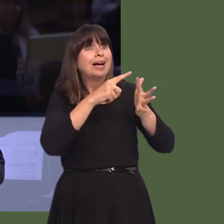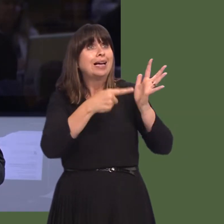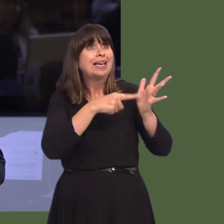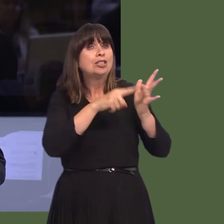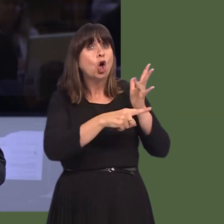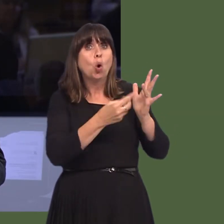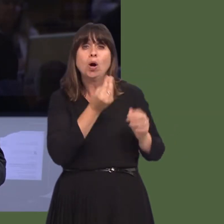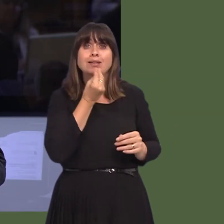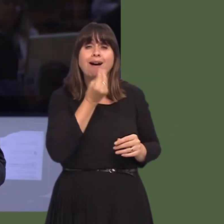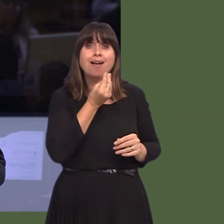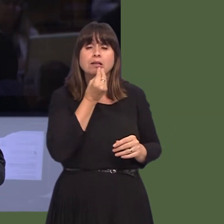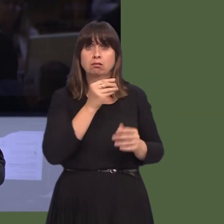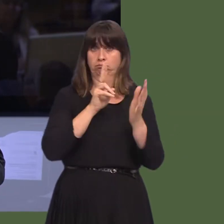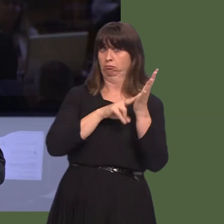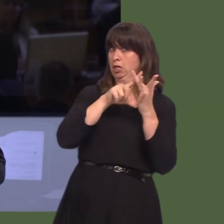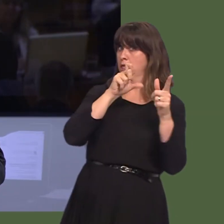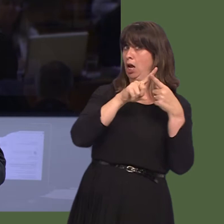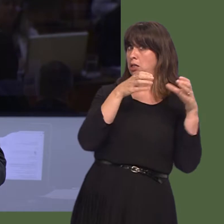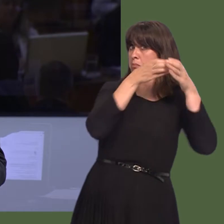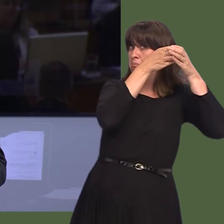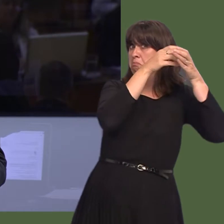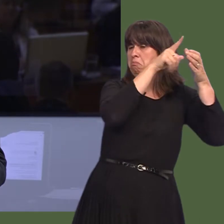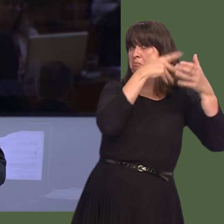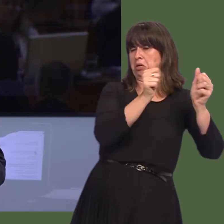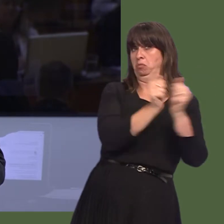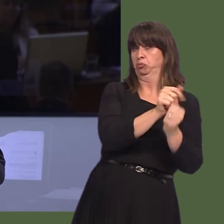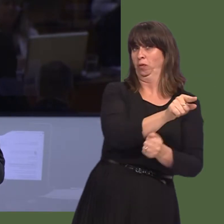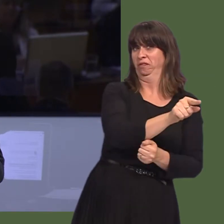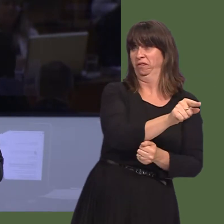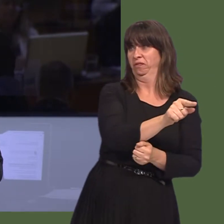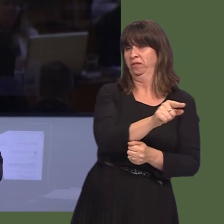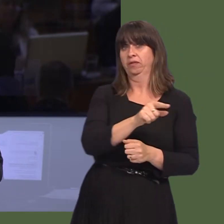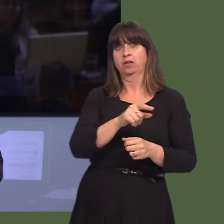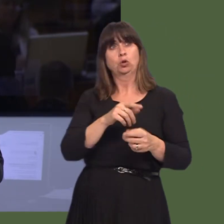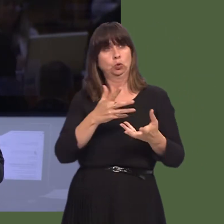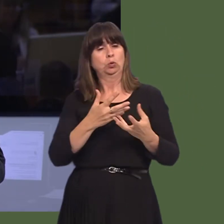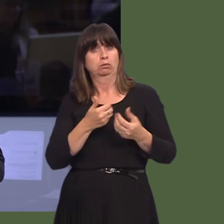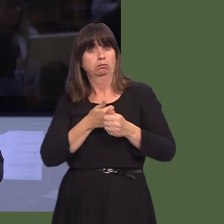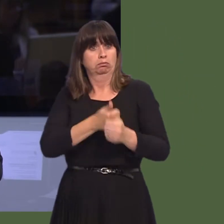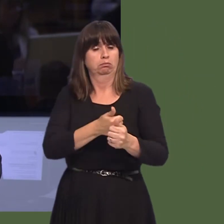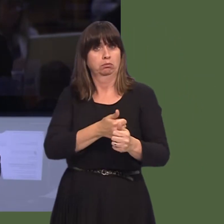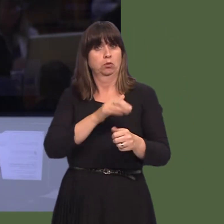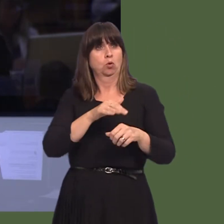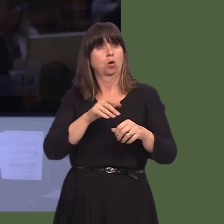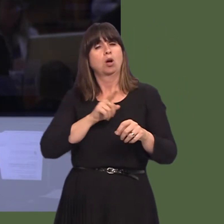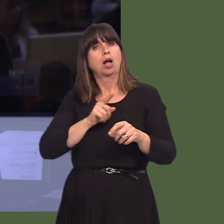This included children with epilepsy after unsuccessfully trying two first-line drugs,